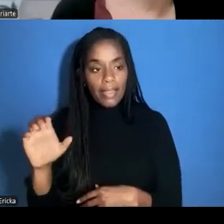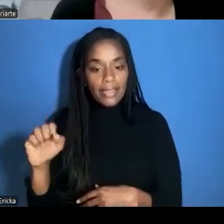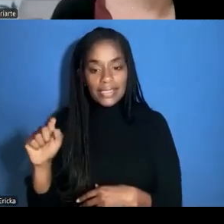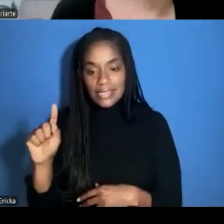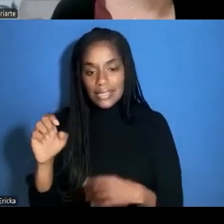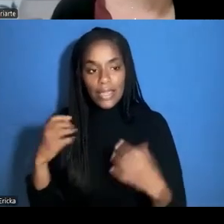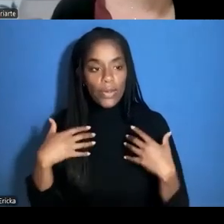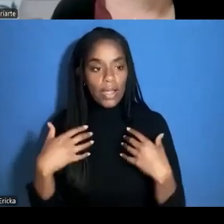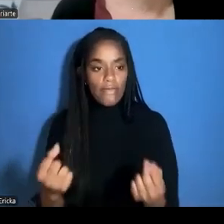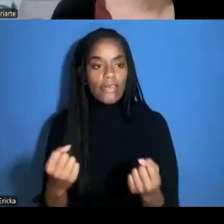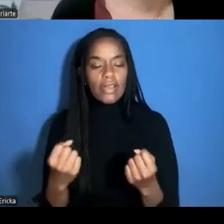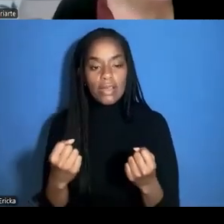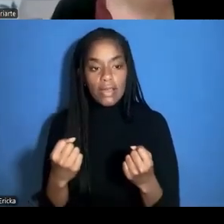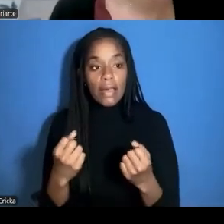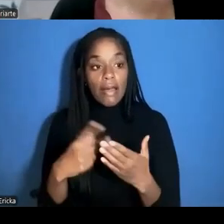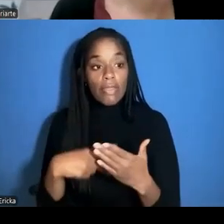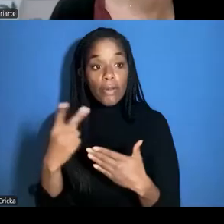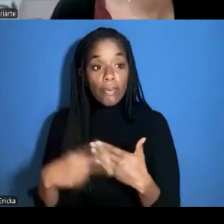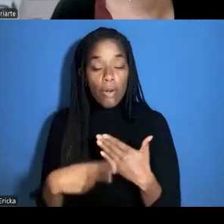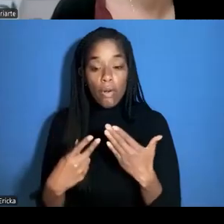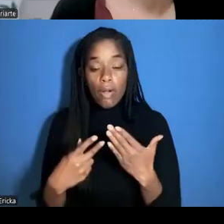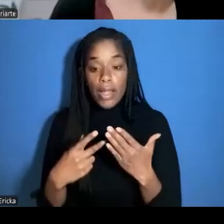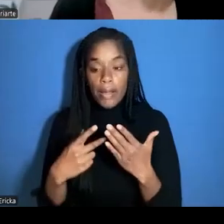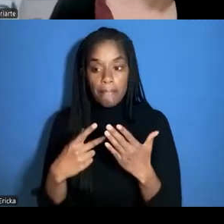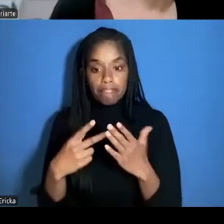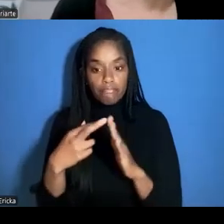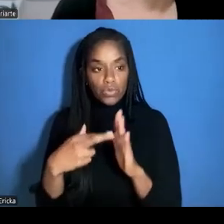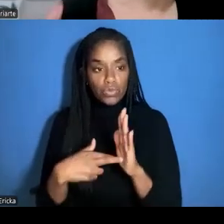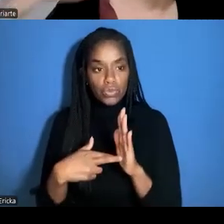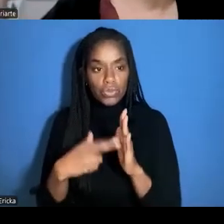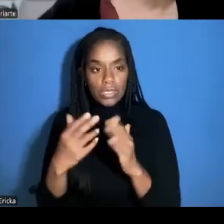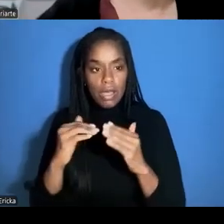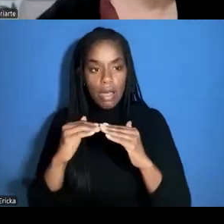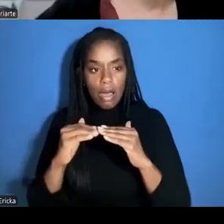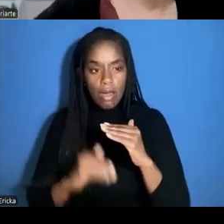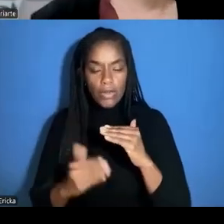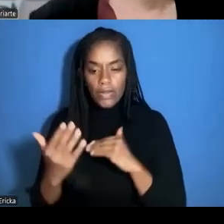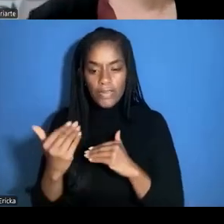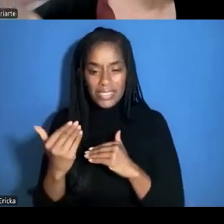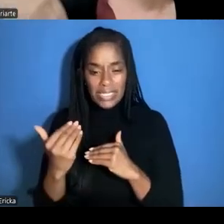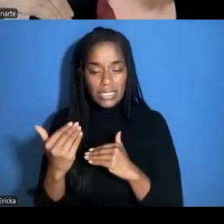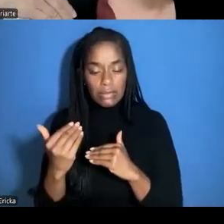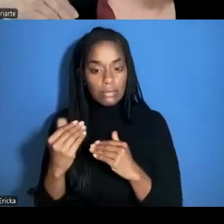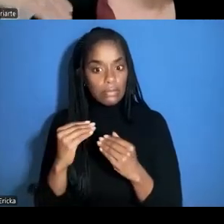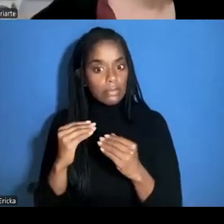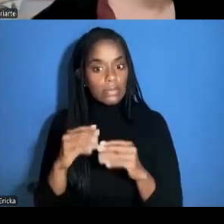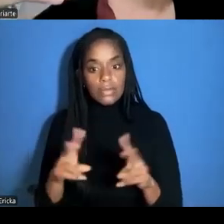disclosure under 15 is really important. In fact, when you're when you're opening up an Able account,